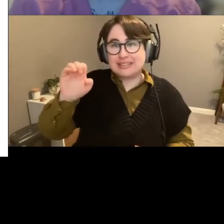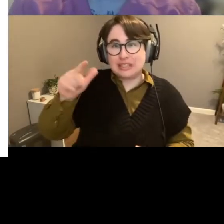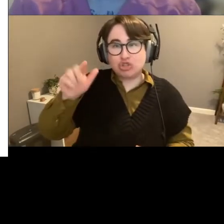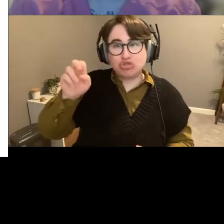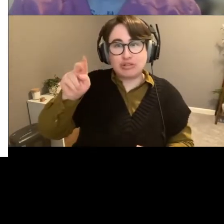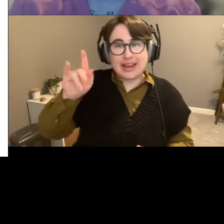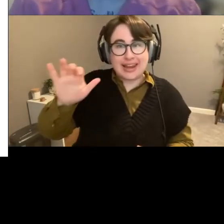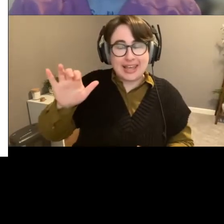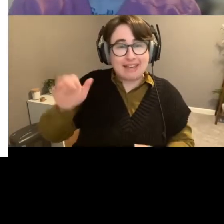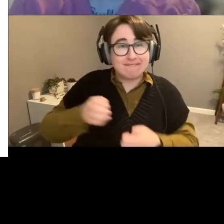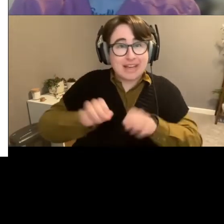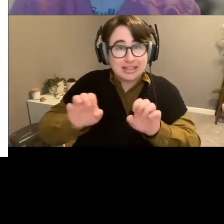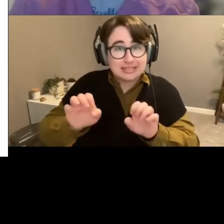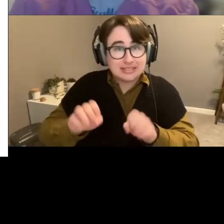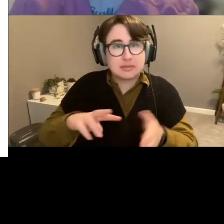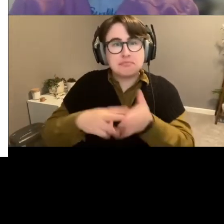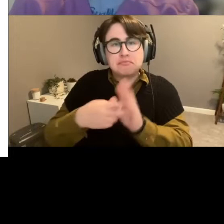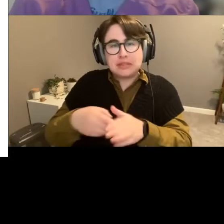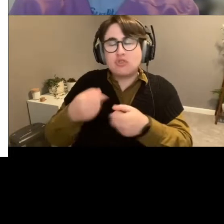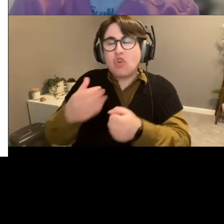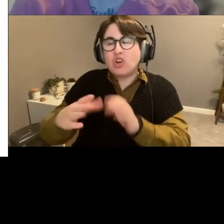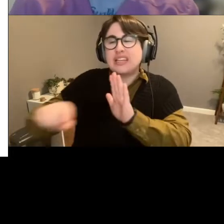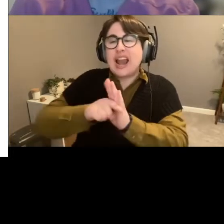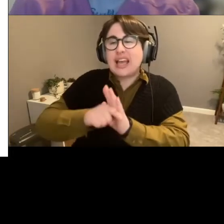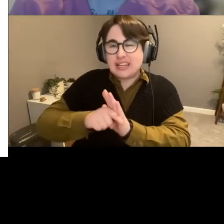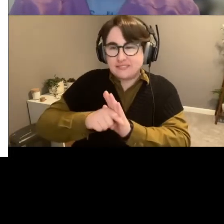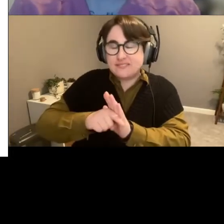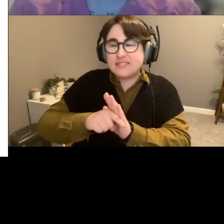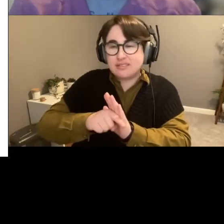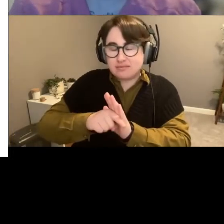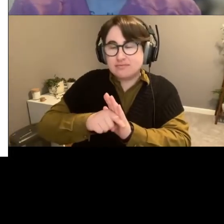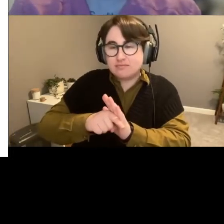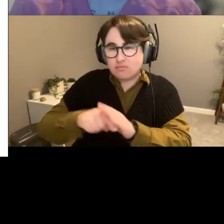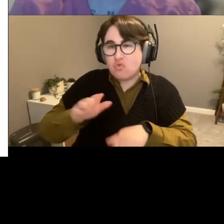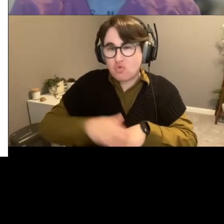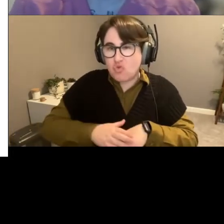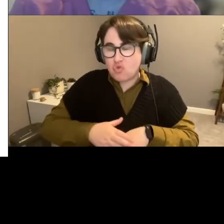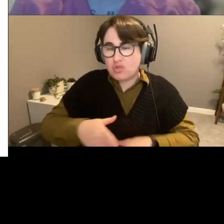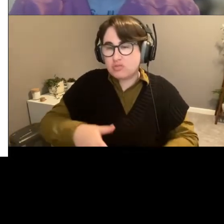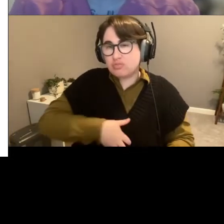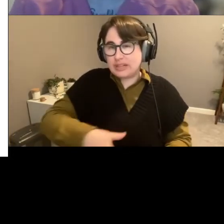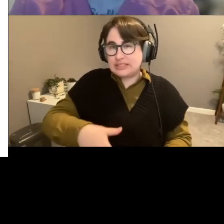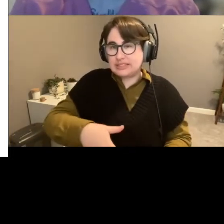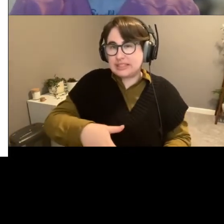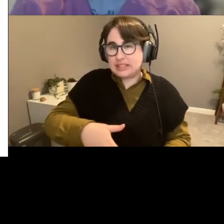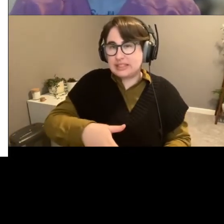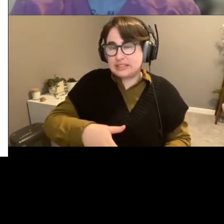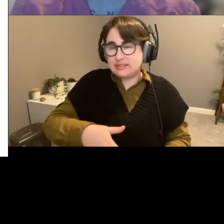means that it can have a negative impact on a pregnancy. So it's important that people are counseled on that,